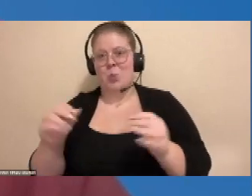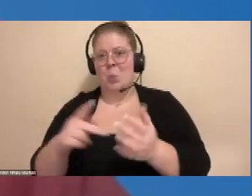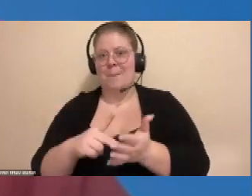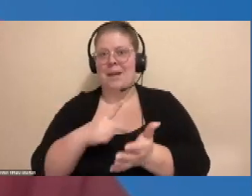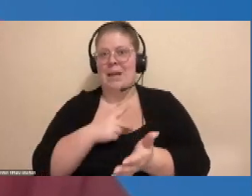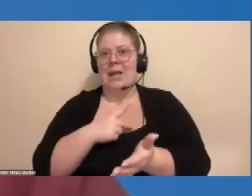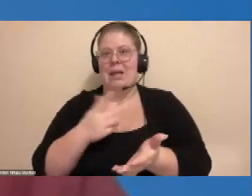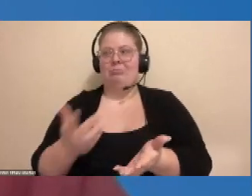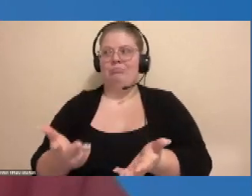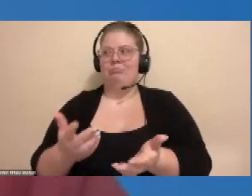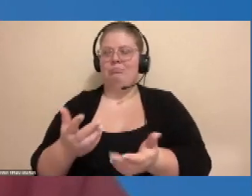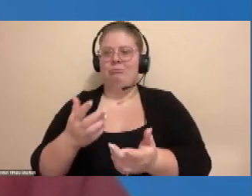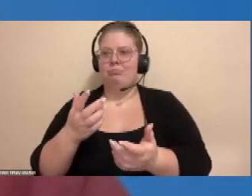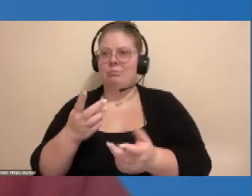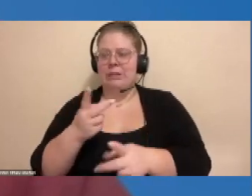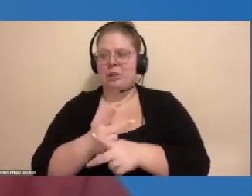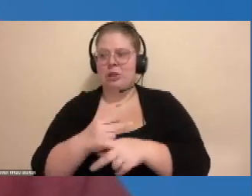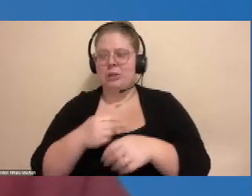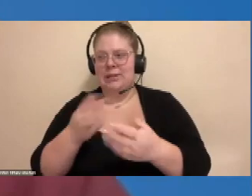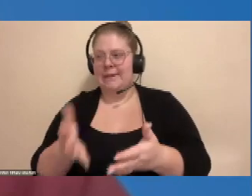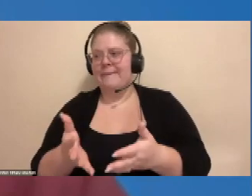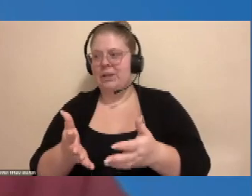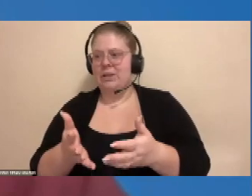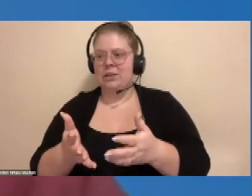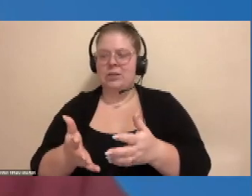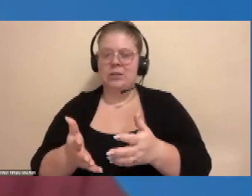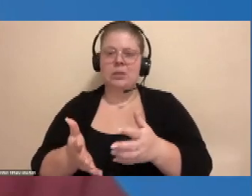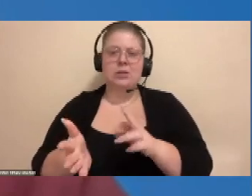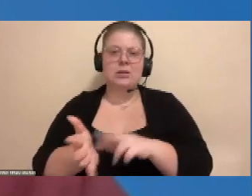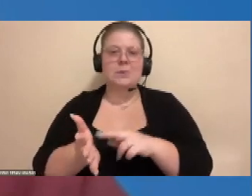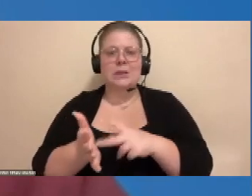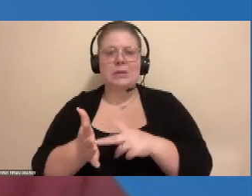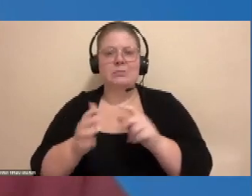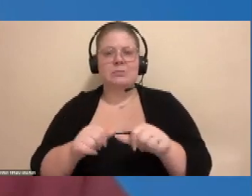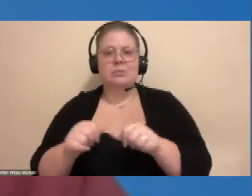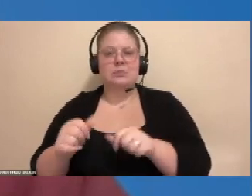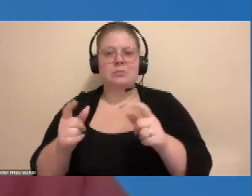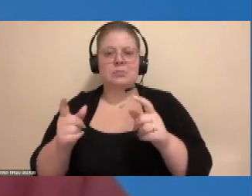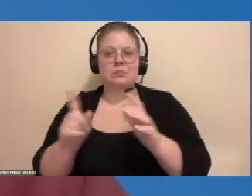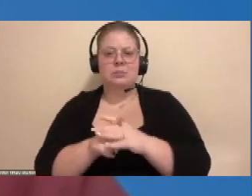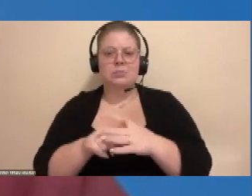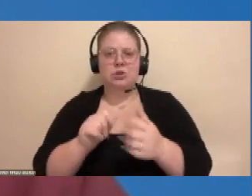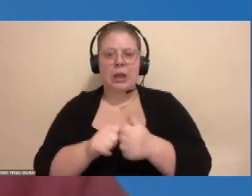And that if people had people at home that they could rely on,